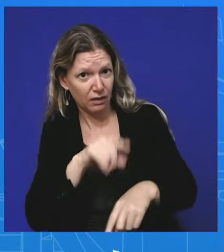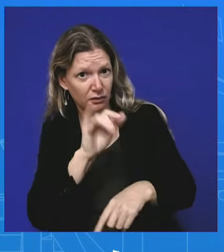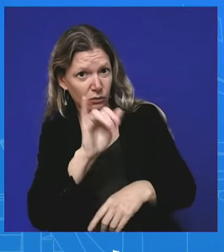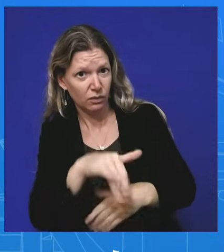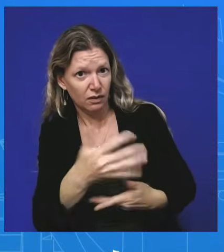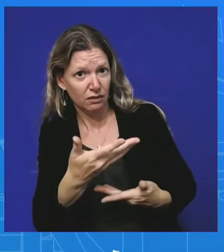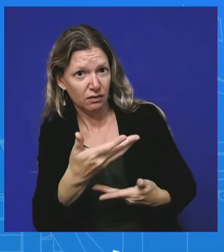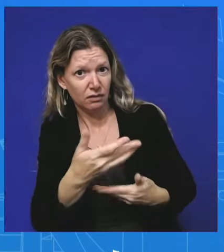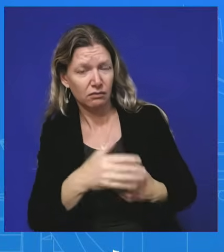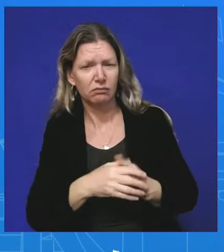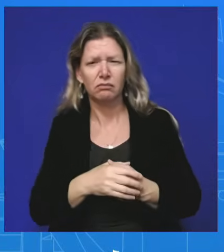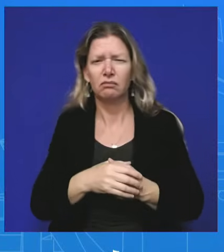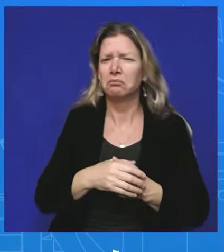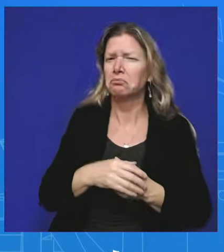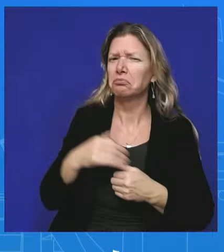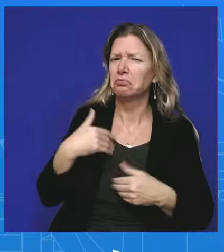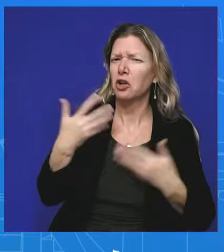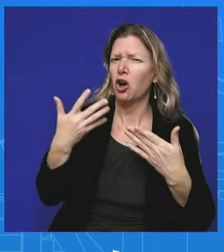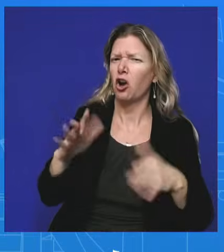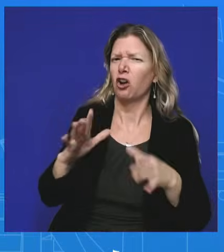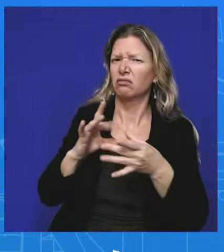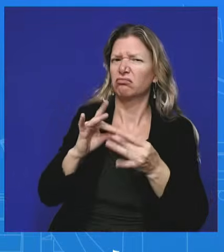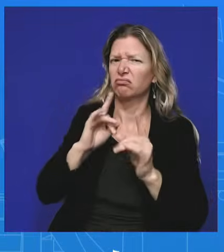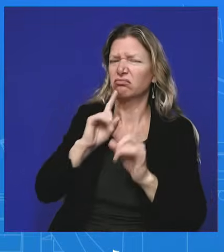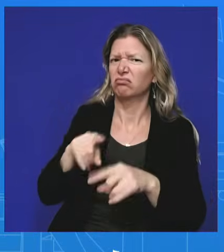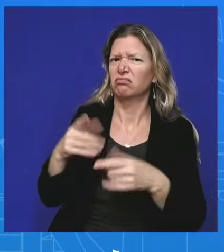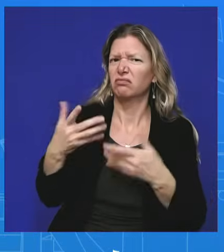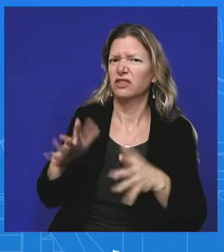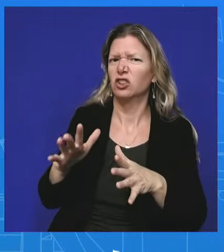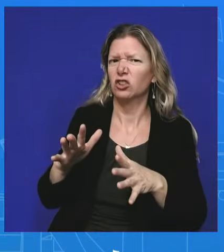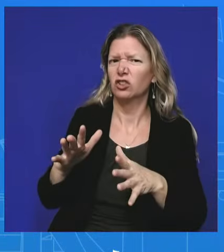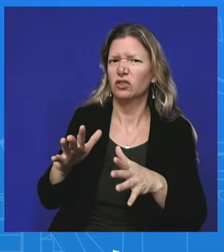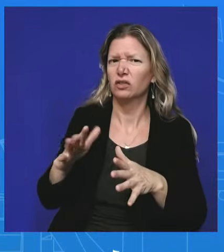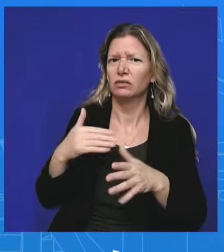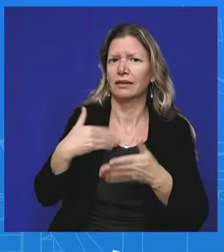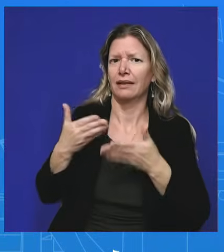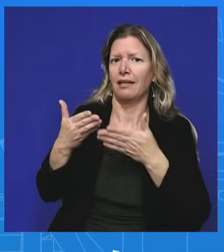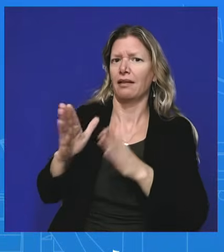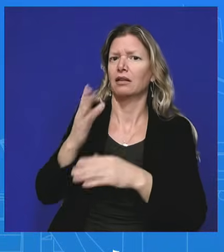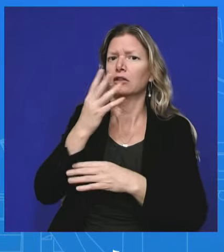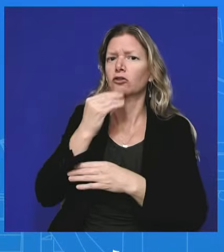talk about their military operations and where they put their troops. Point one. Point two, they have a right and a responsibility